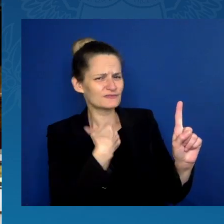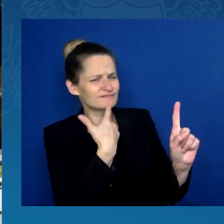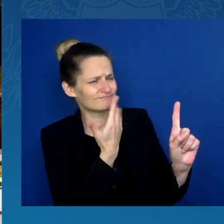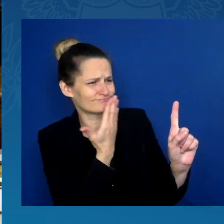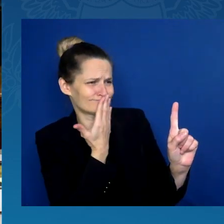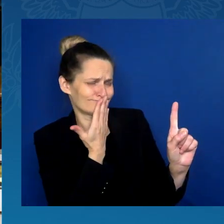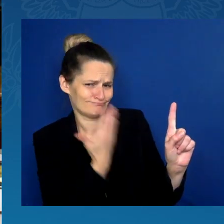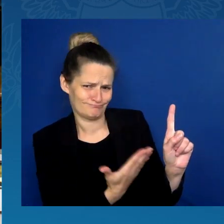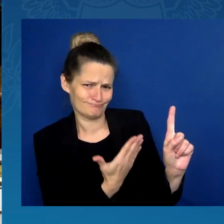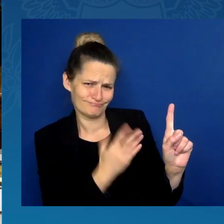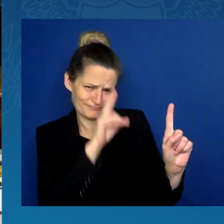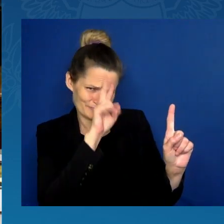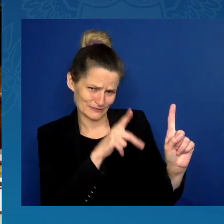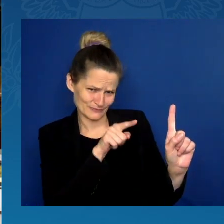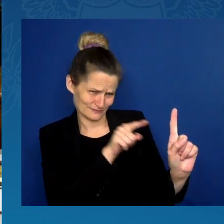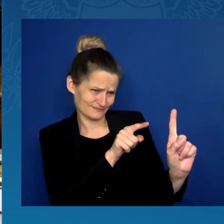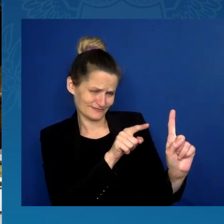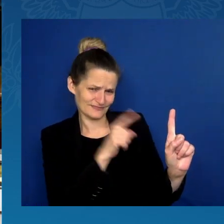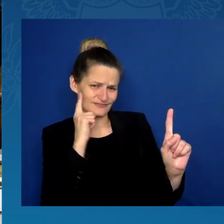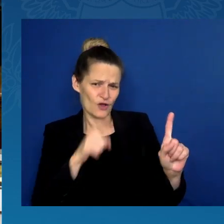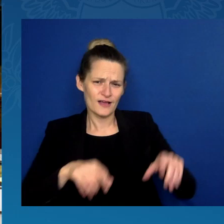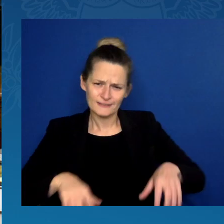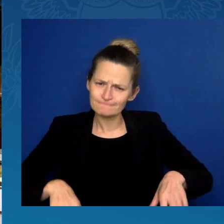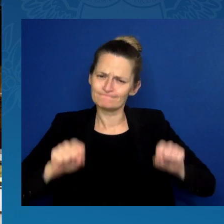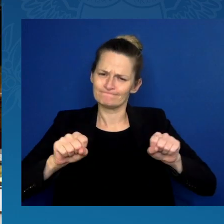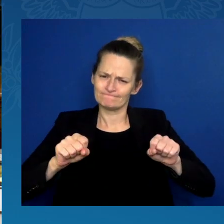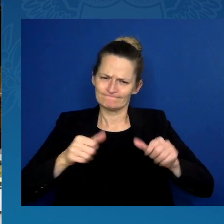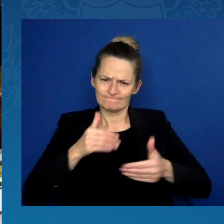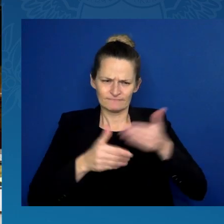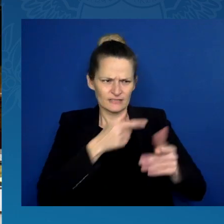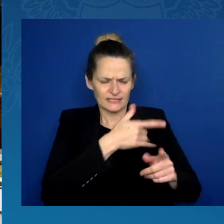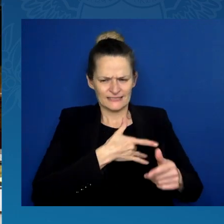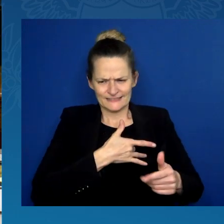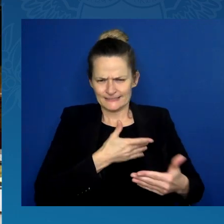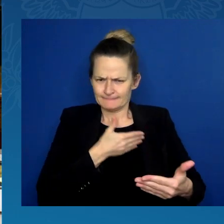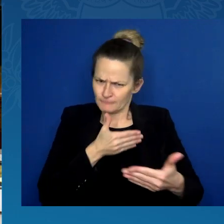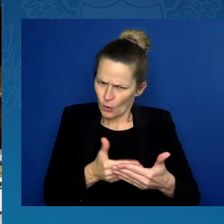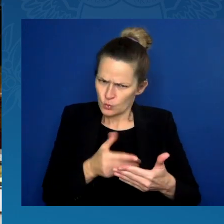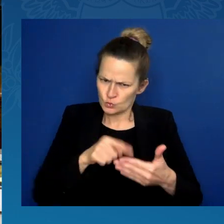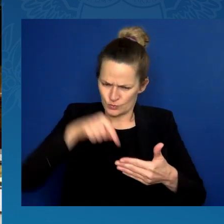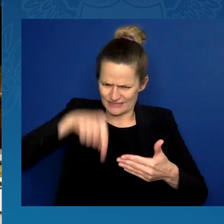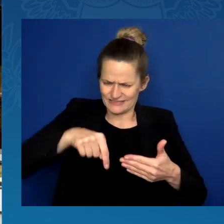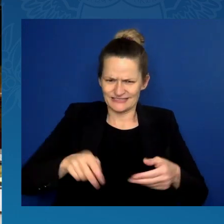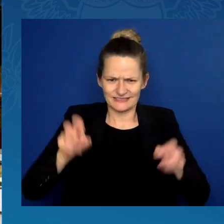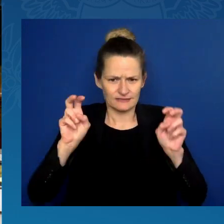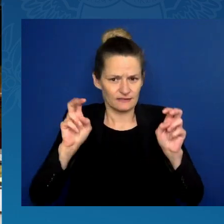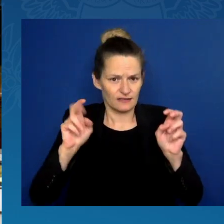sensitive approach to this complicated issue, listening to Latino leaders who represent different ethnic